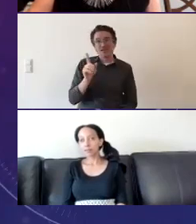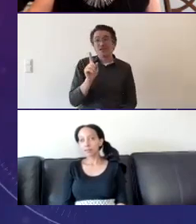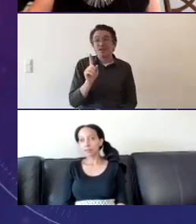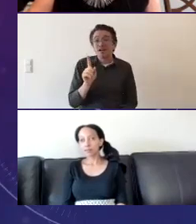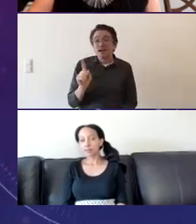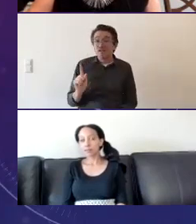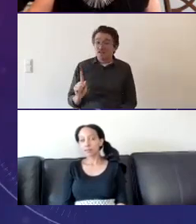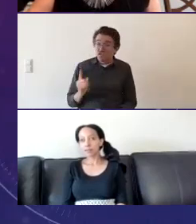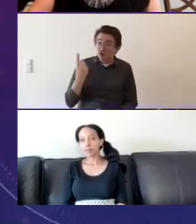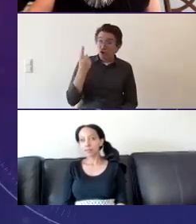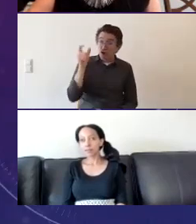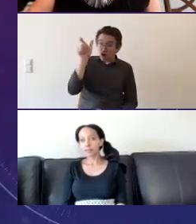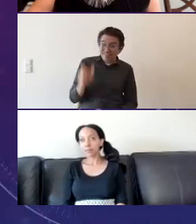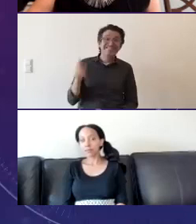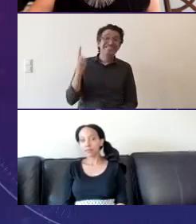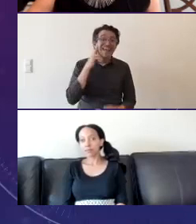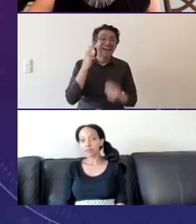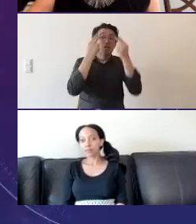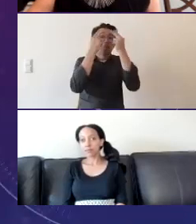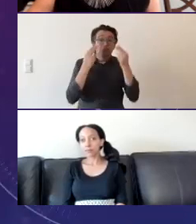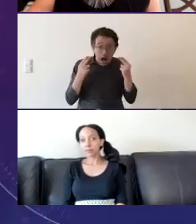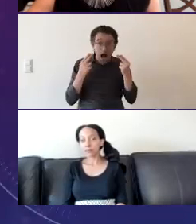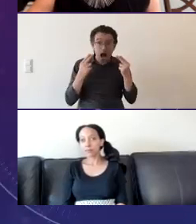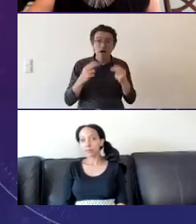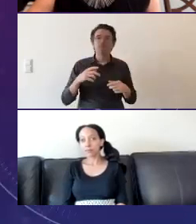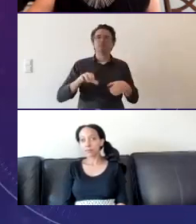advocate for equal opportunity for people with disabilities